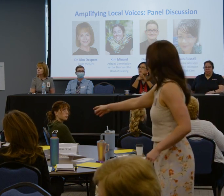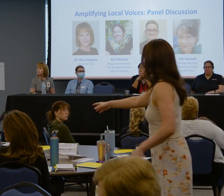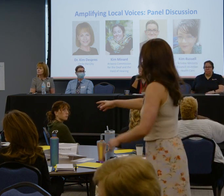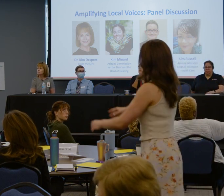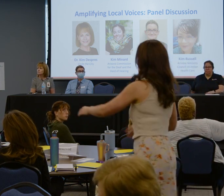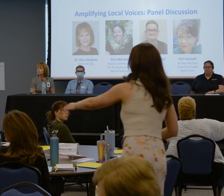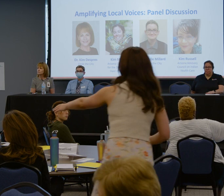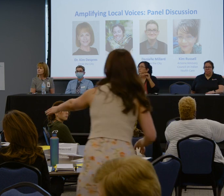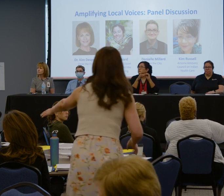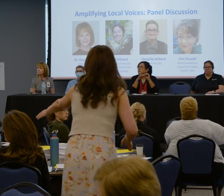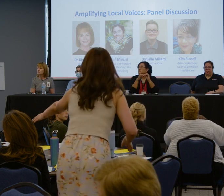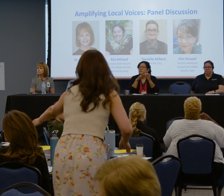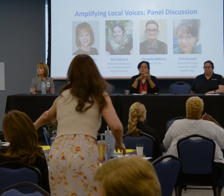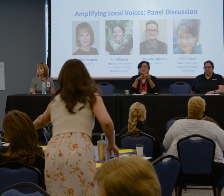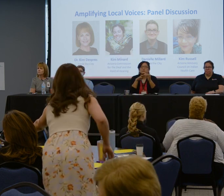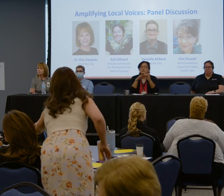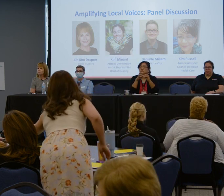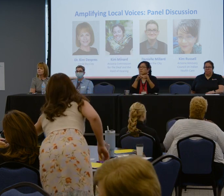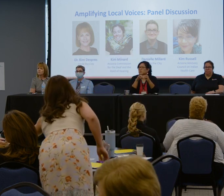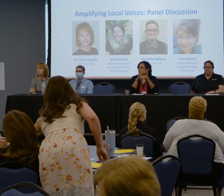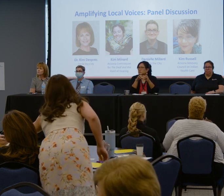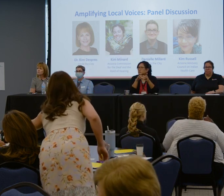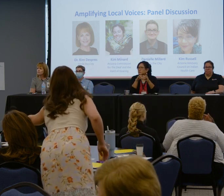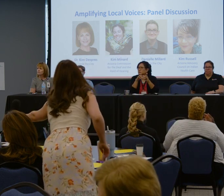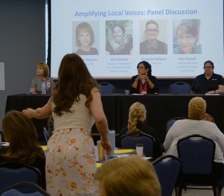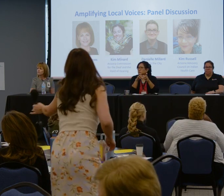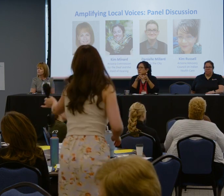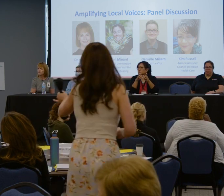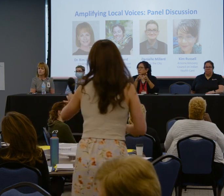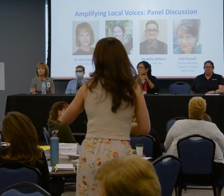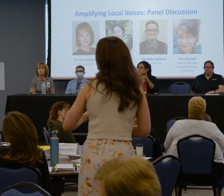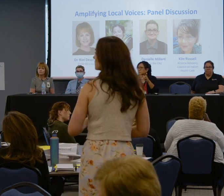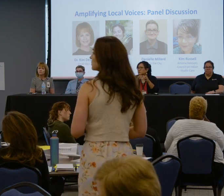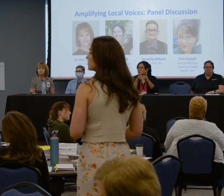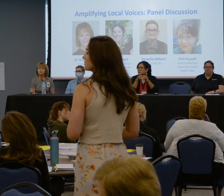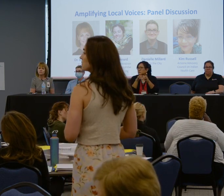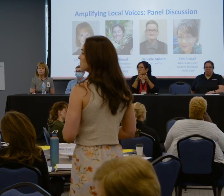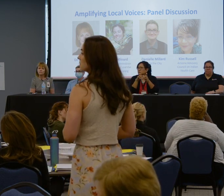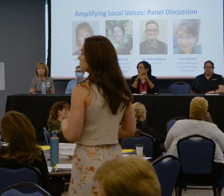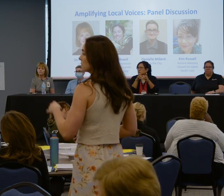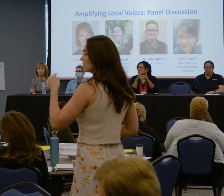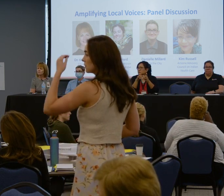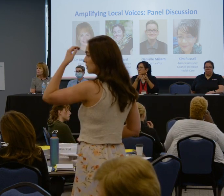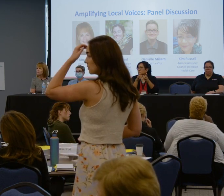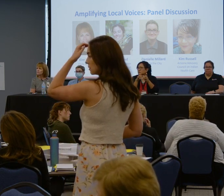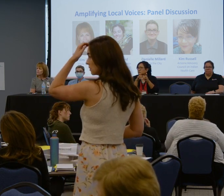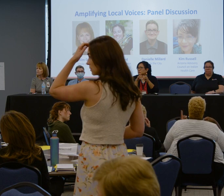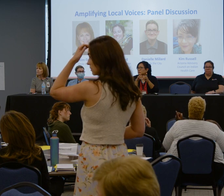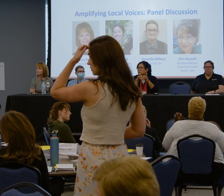So we have, you know, someone from Holbrook area Winslow, I'm from Canyon Vista Medical Center